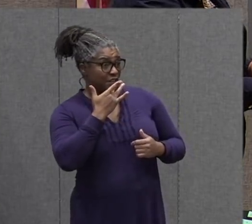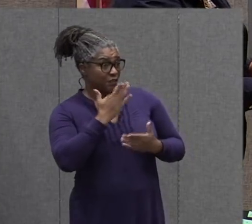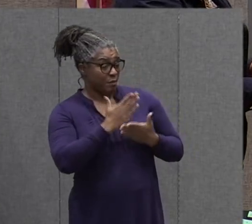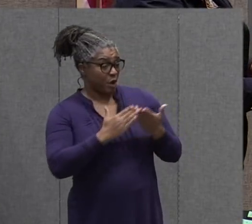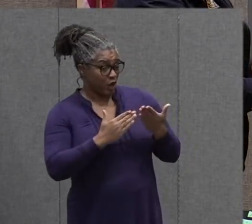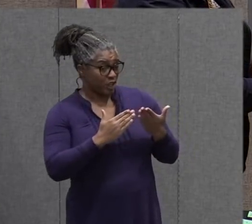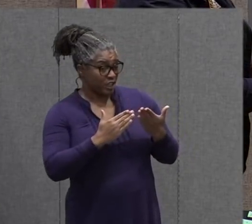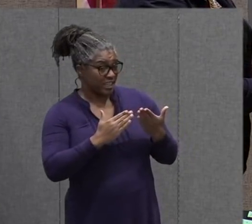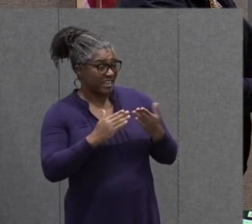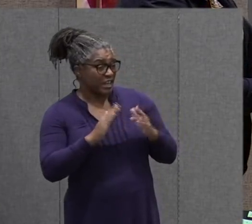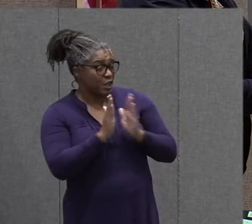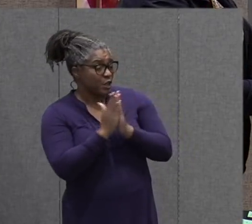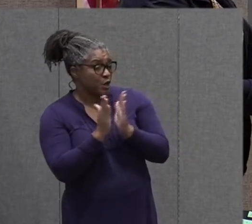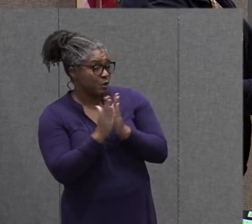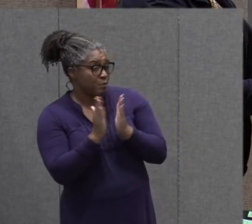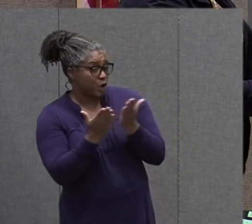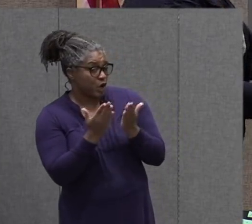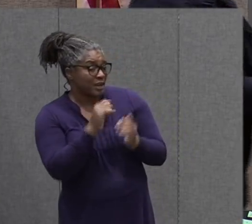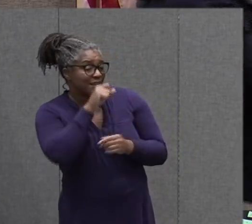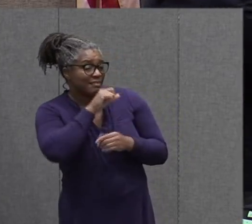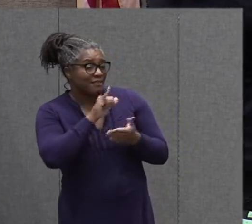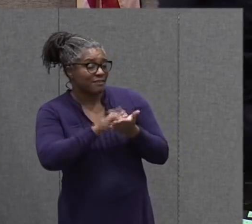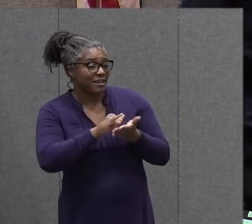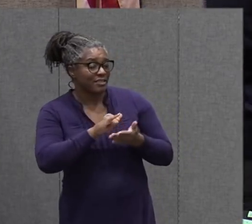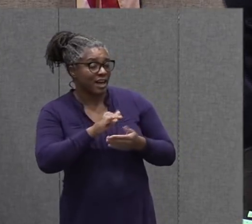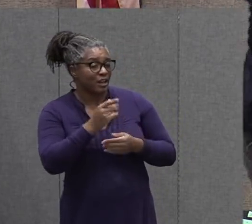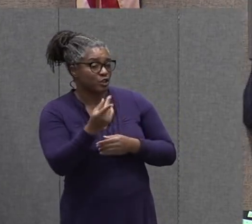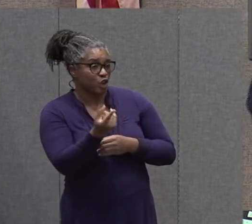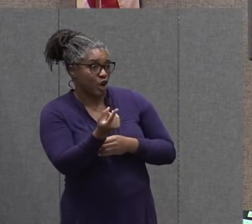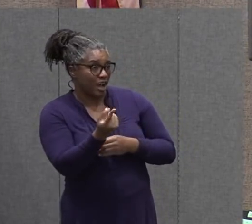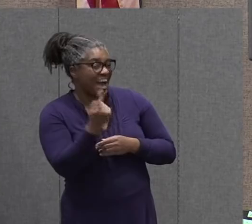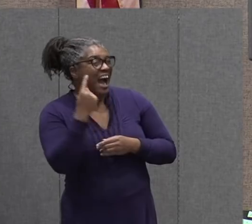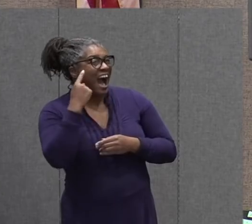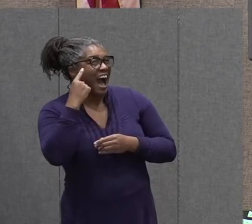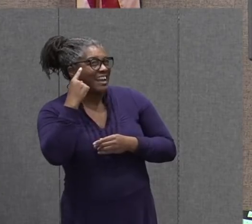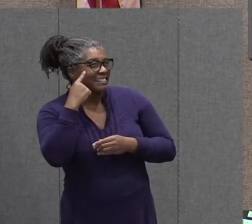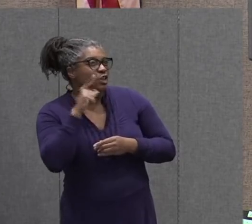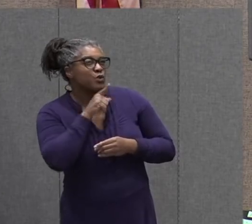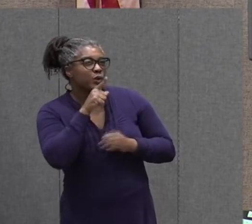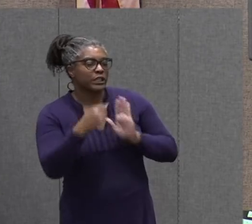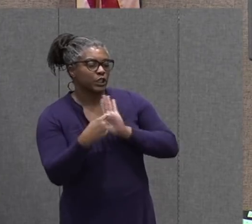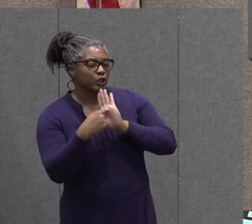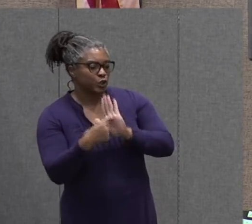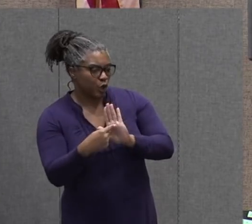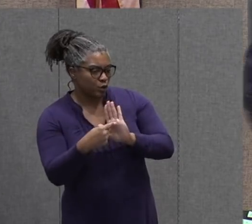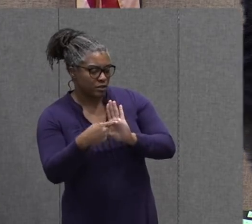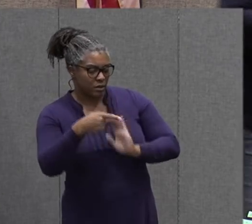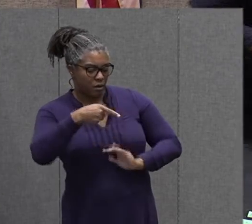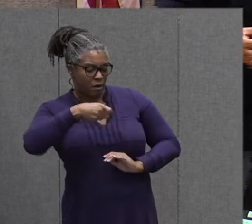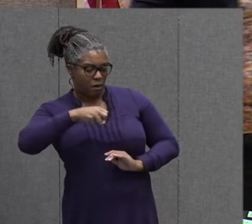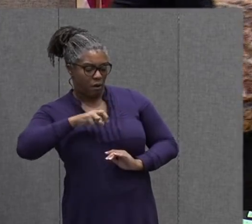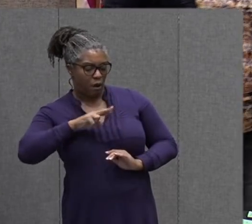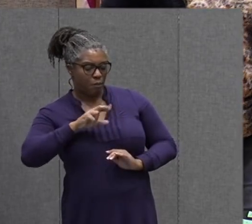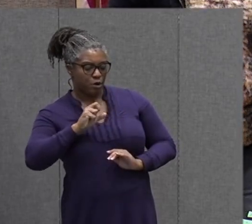that I think exemplifies, personification. Like, I can't wait no, [Miss Garcia] But would you explain it to me